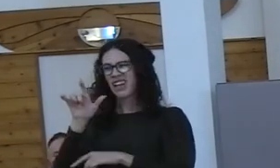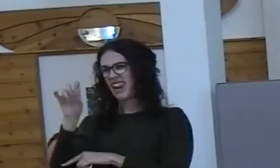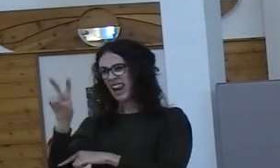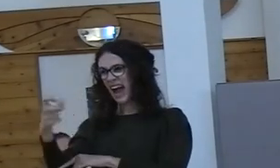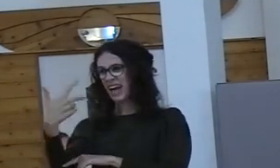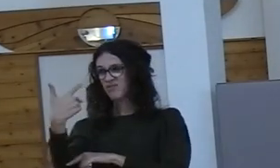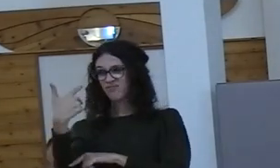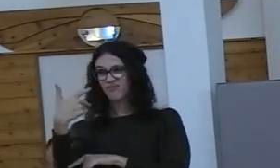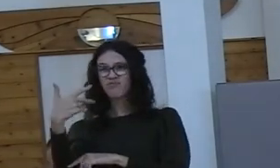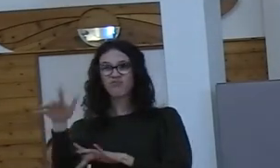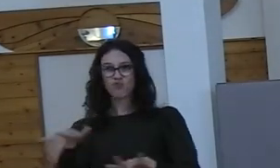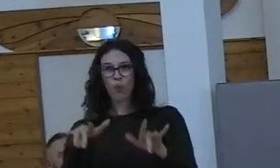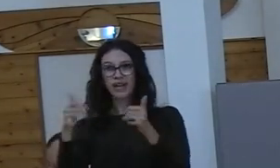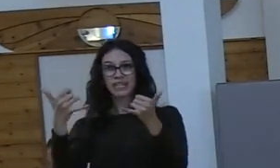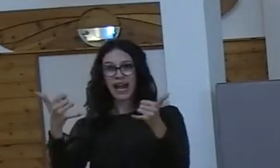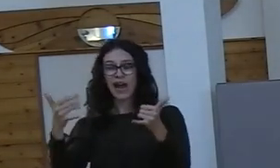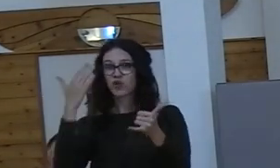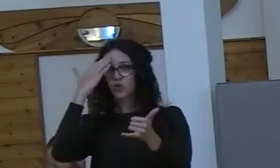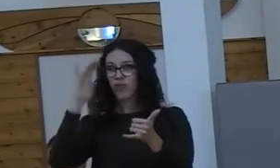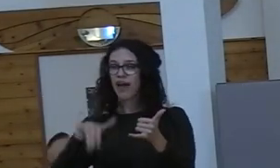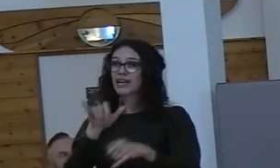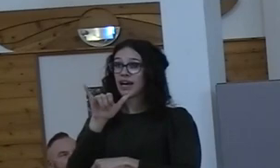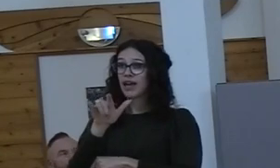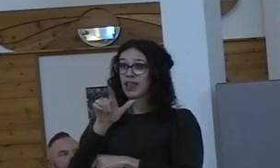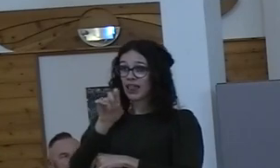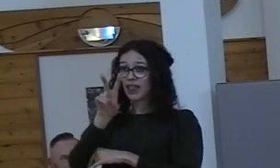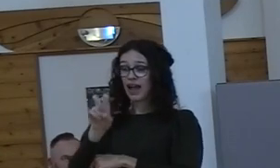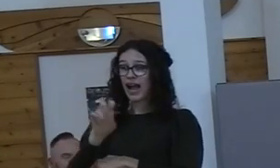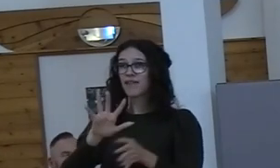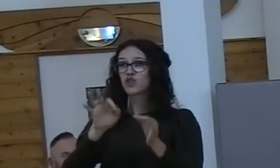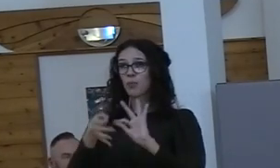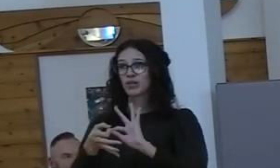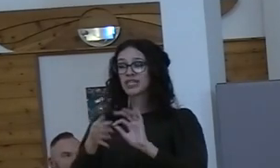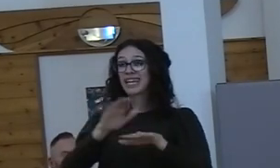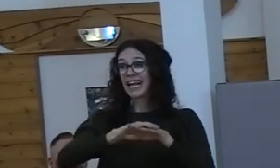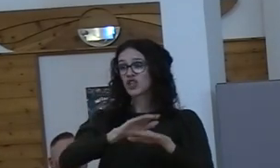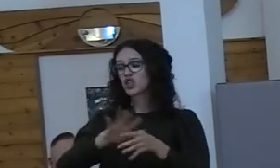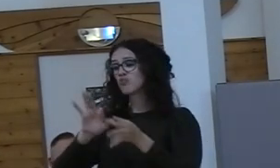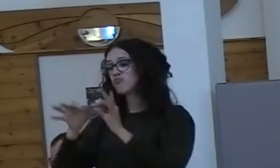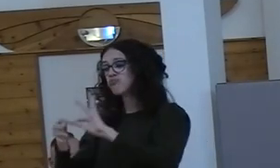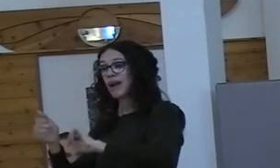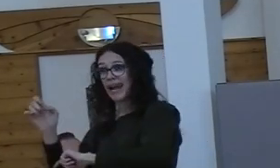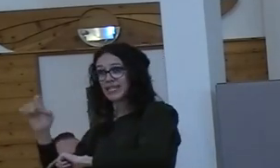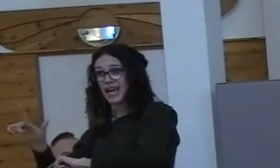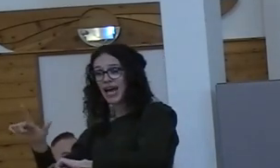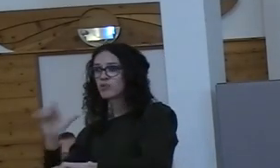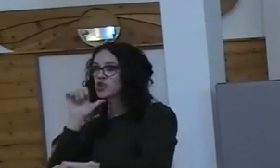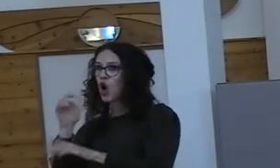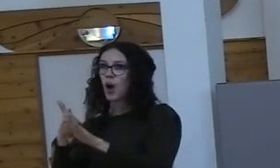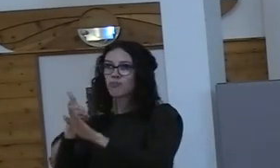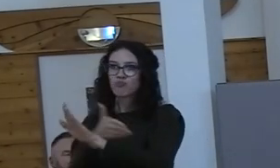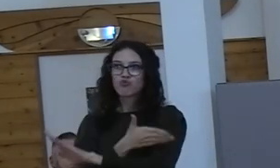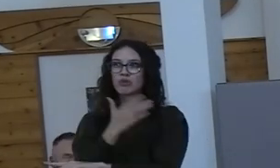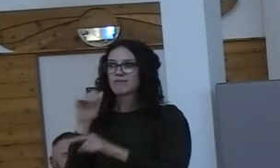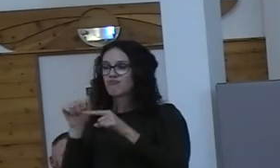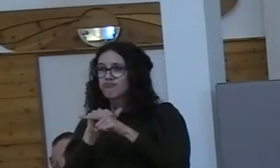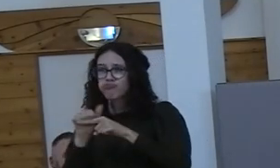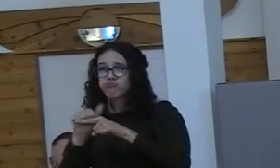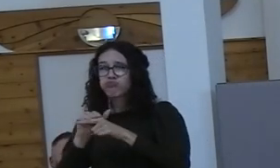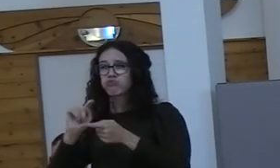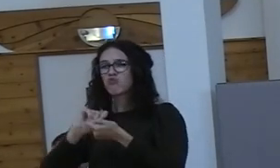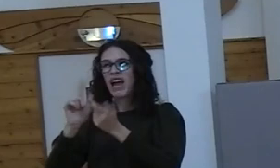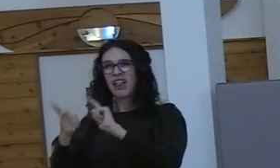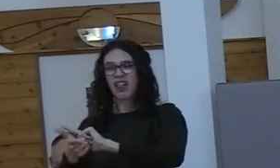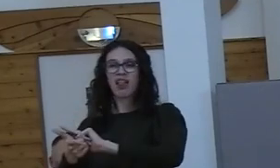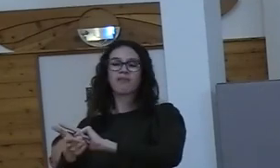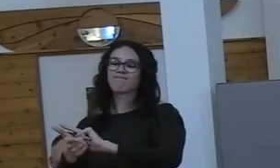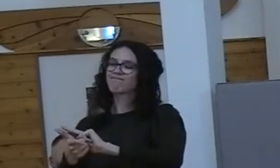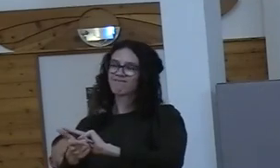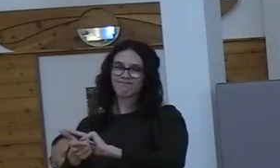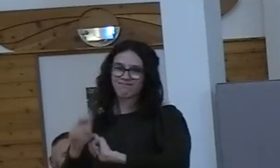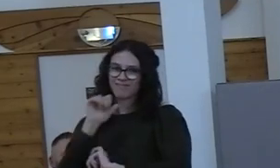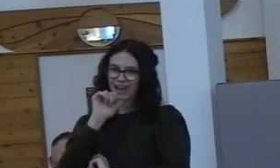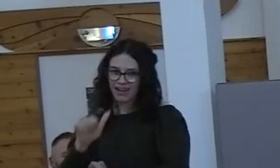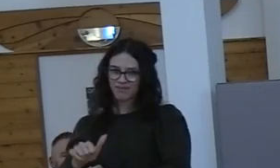we want you to know that this is a live interpretation from English to ASL and not a group recorded edited translation.